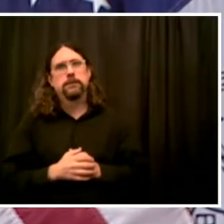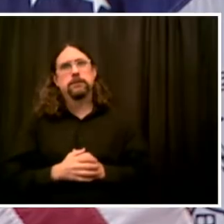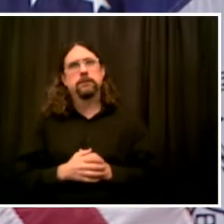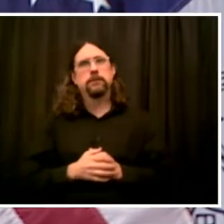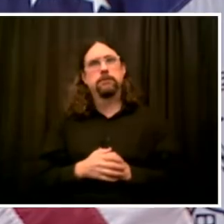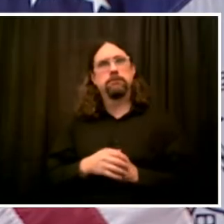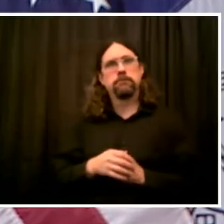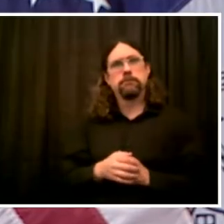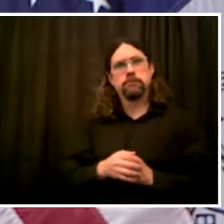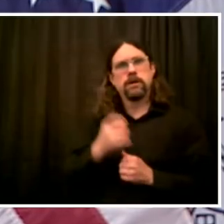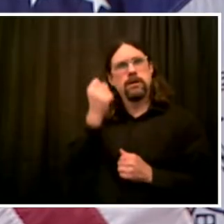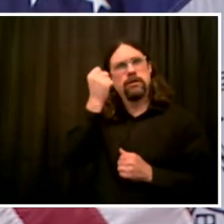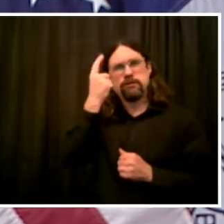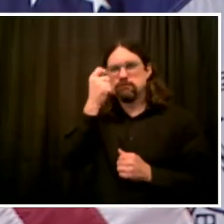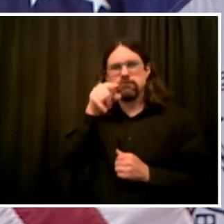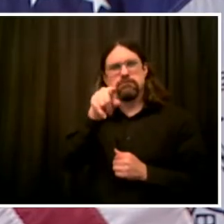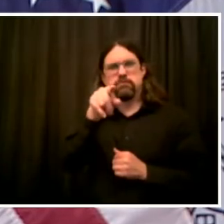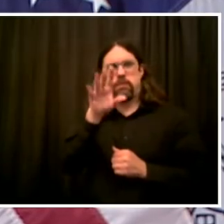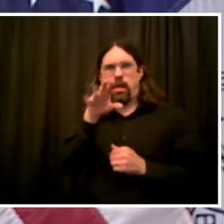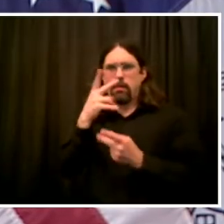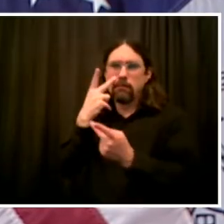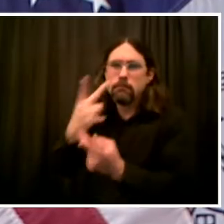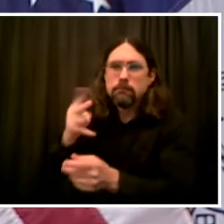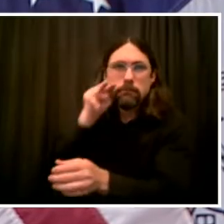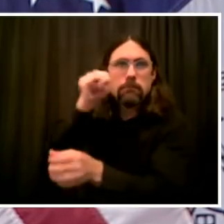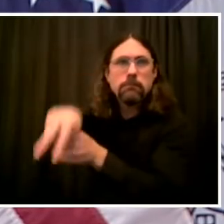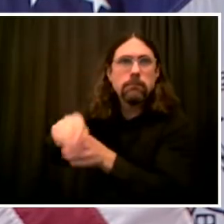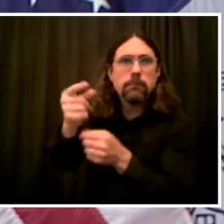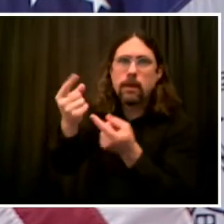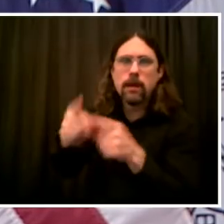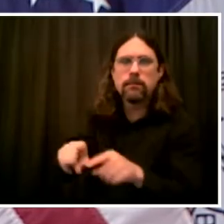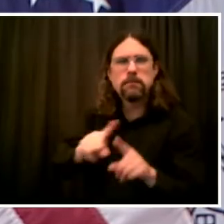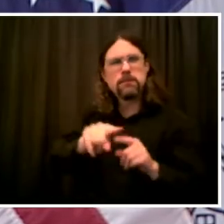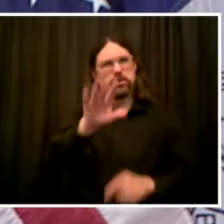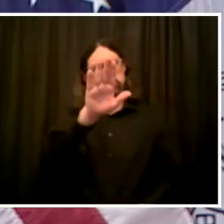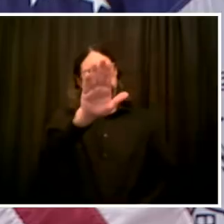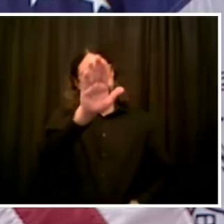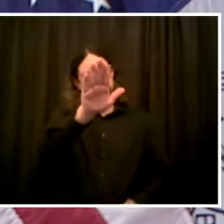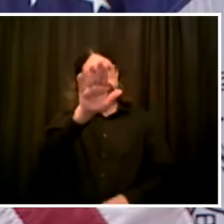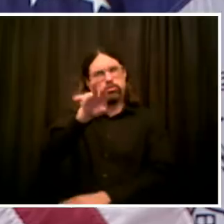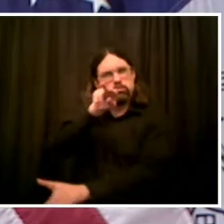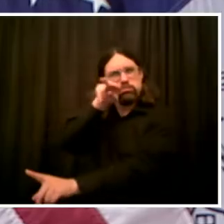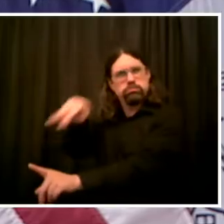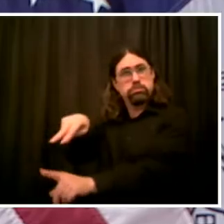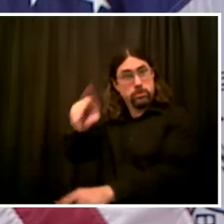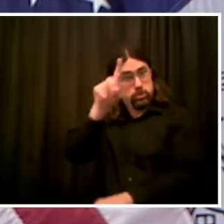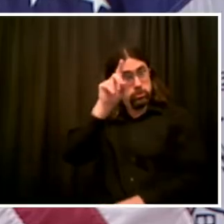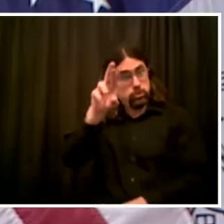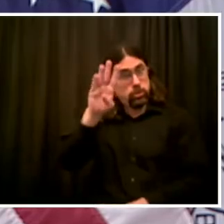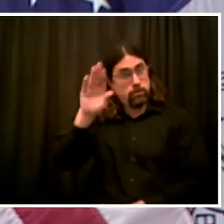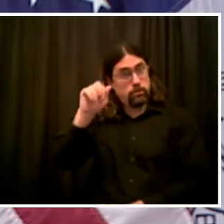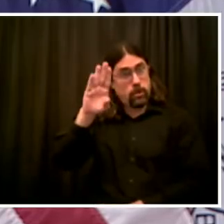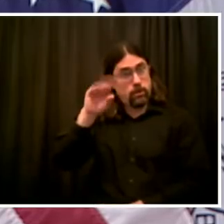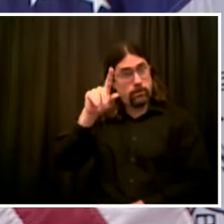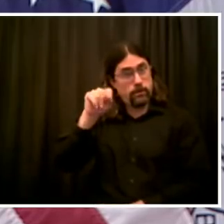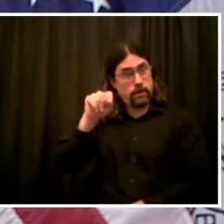DO YOU BELIEVE SHE'S EFFECTIVELY NEDO ERH OBJ TO THIS POINT? THEN SECOND QUESTION, THE NYPD IS